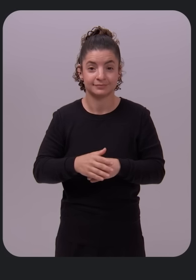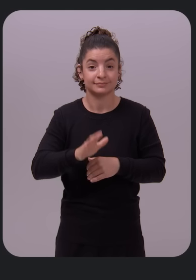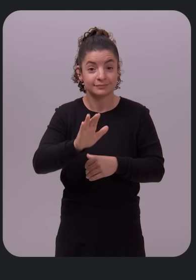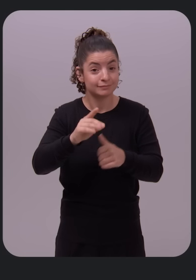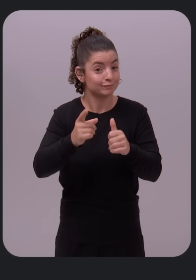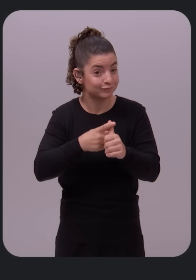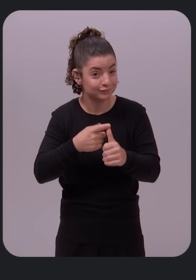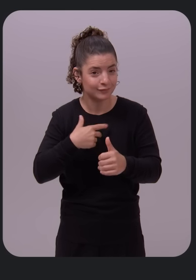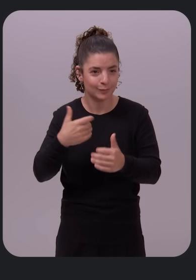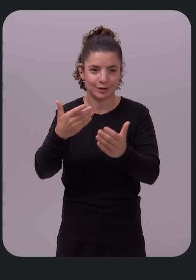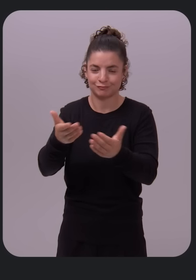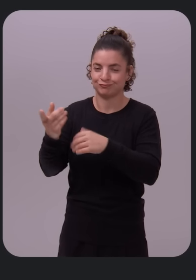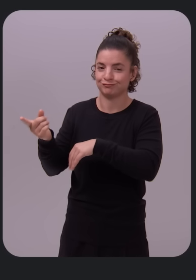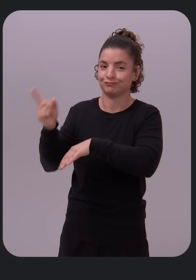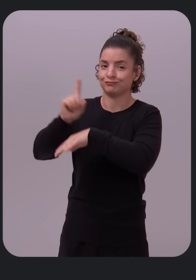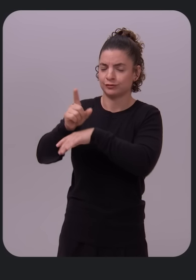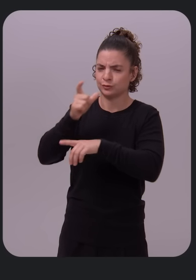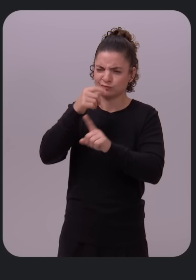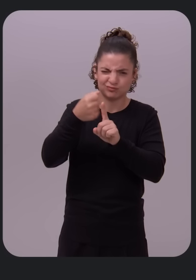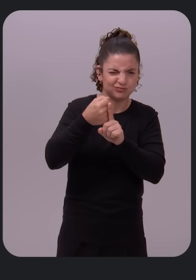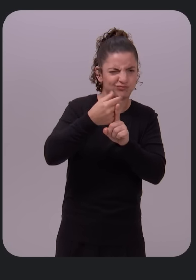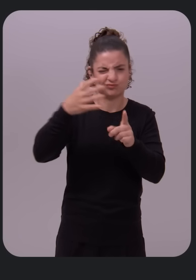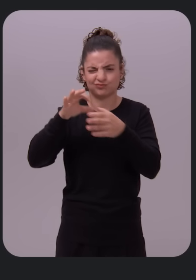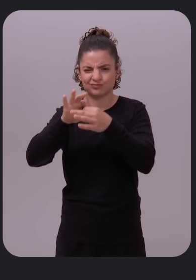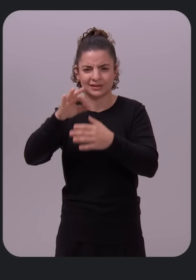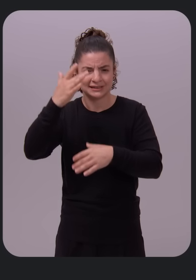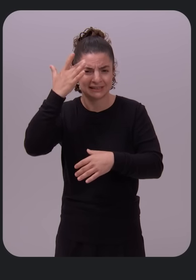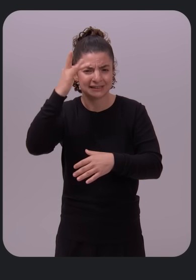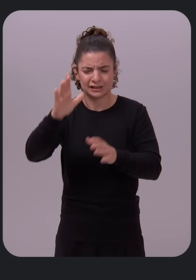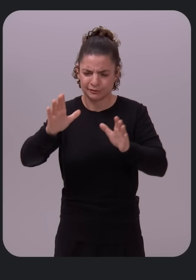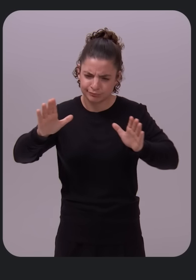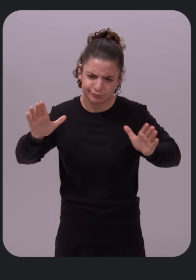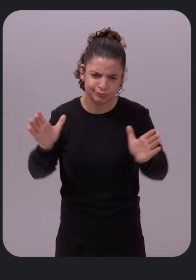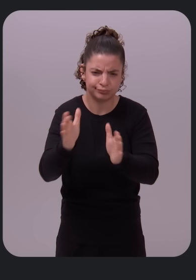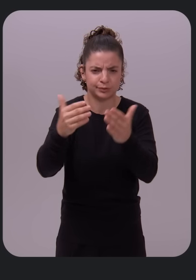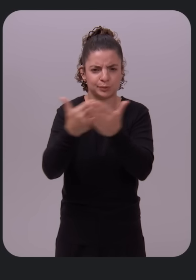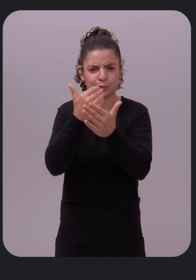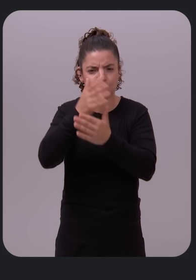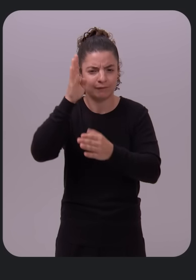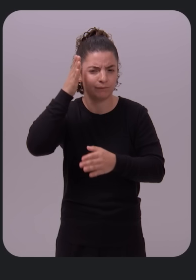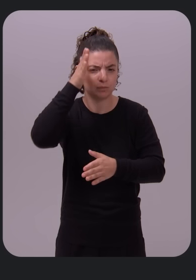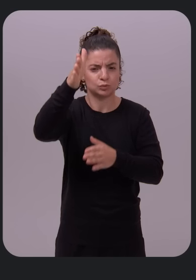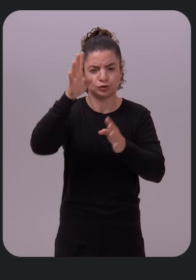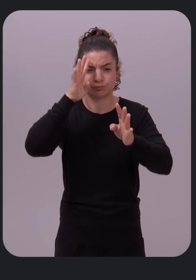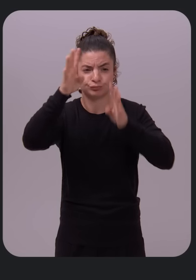But first, I want to invite someone who can share more about the intelligence driving our future innovation.